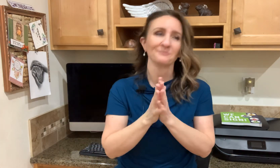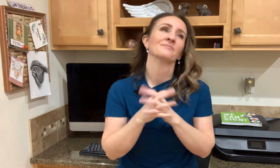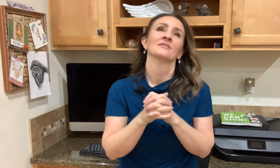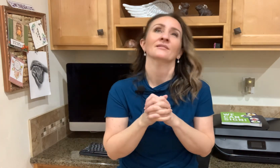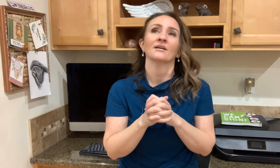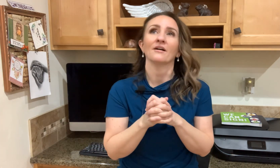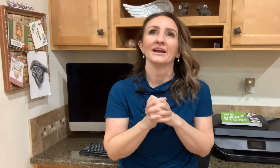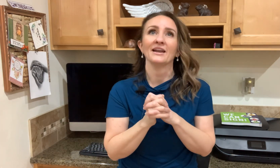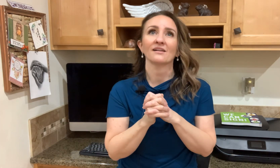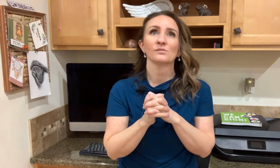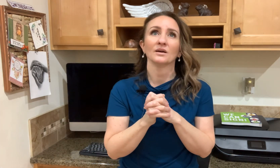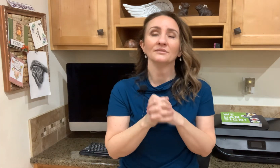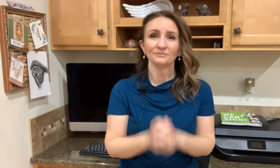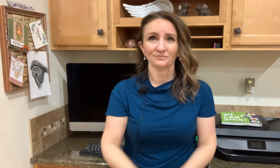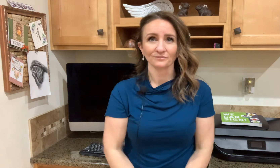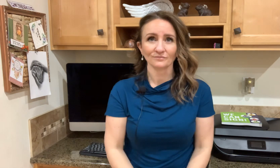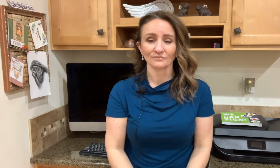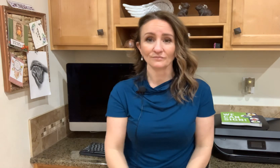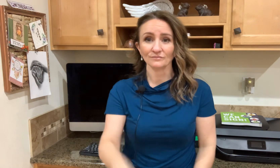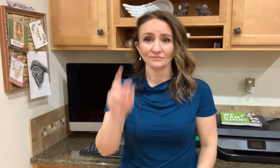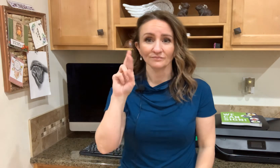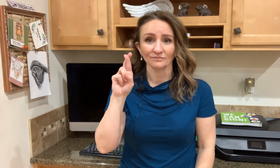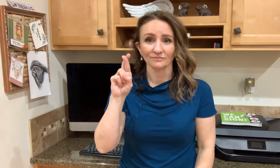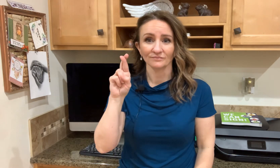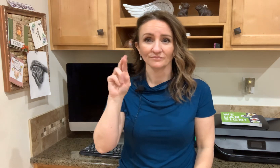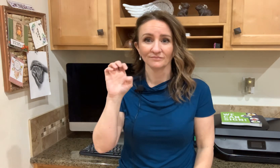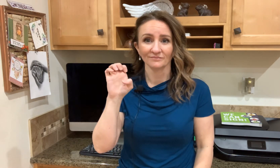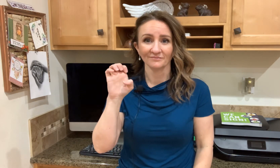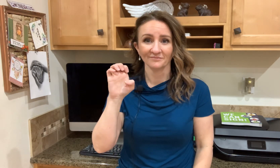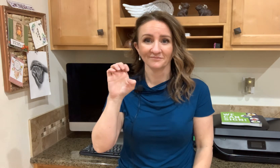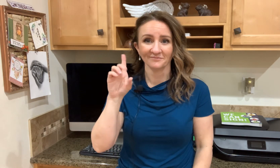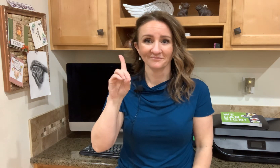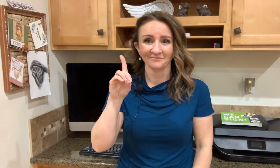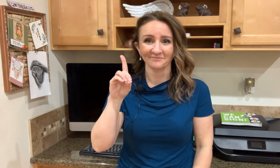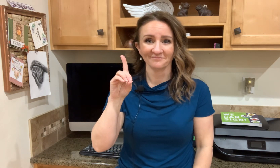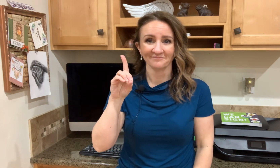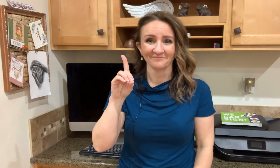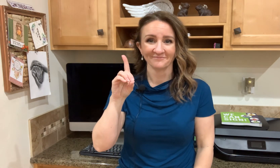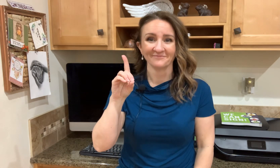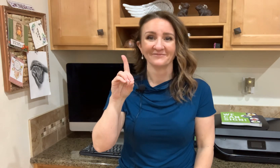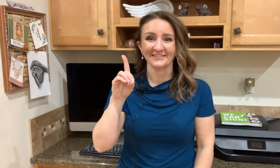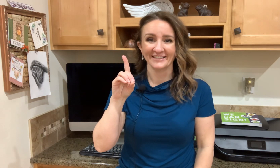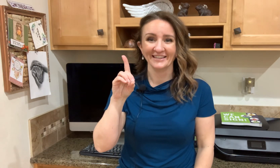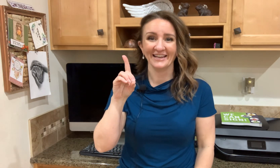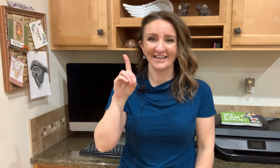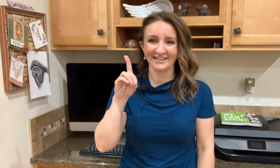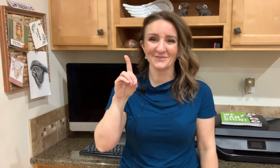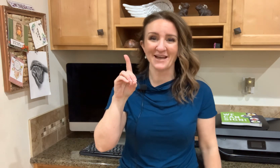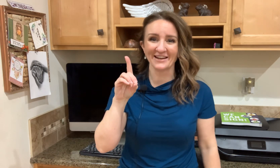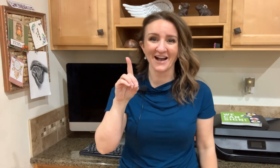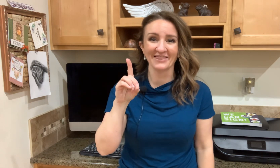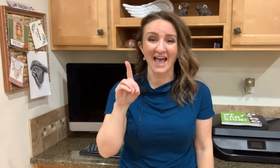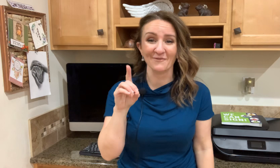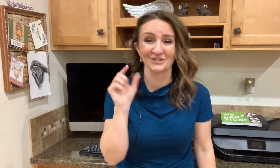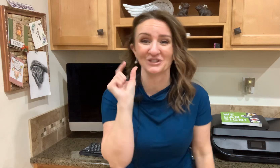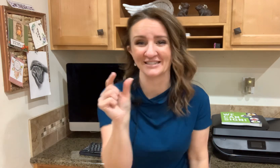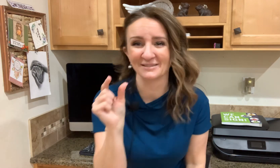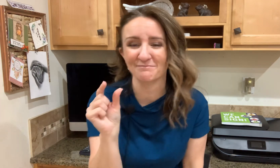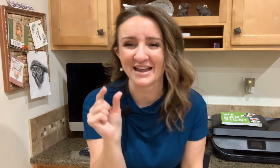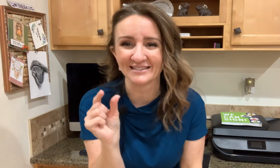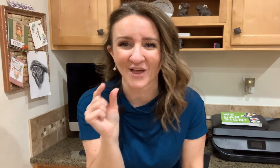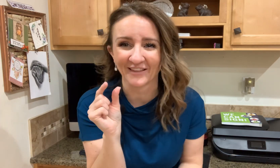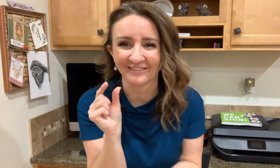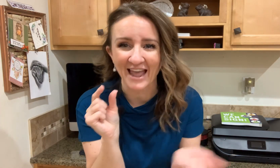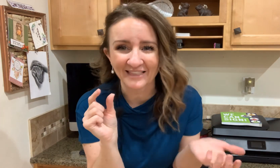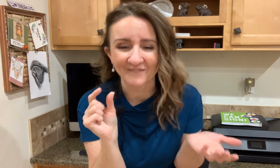Okay, all right now the next one... you might have gotten that one just based on the length of